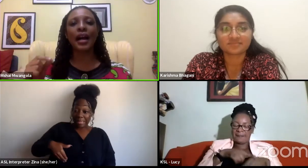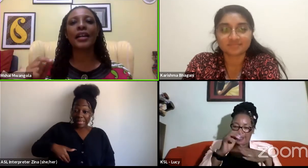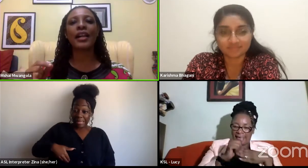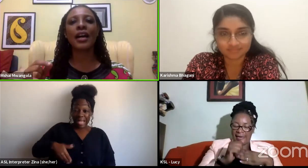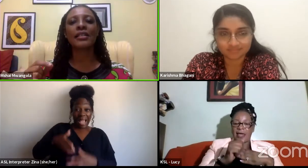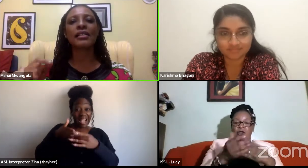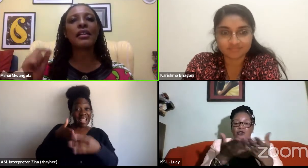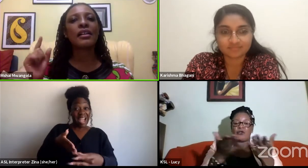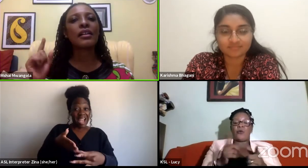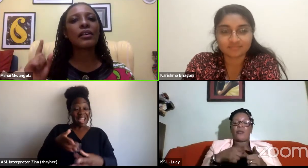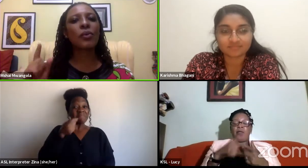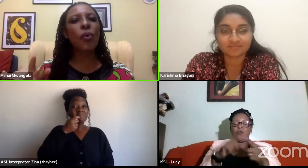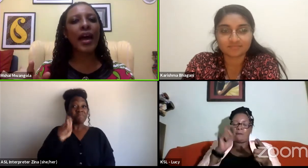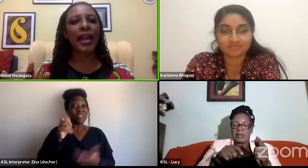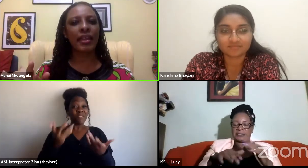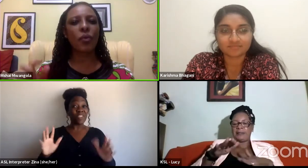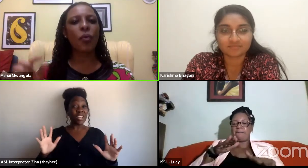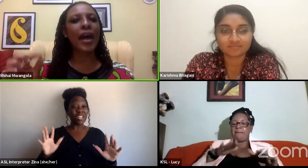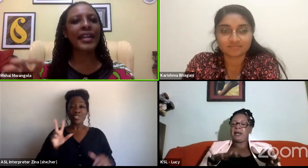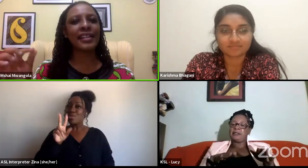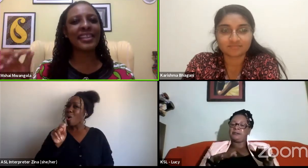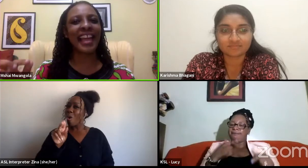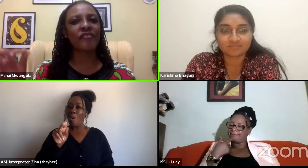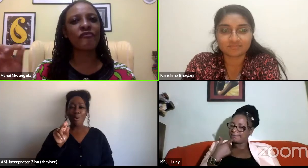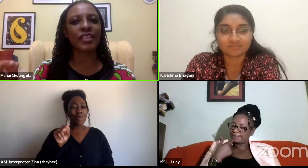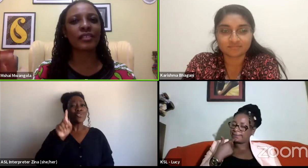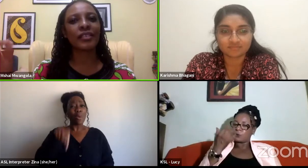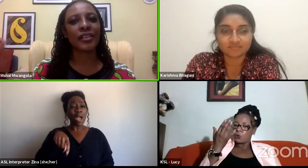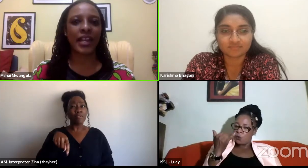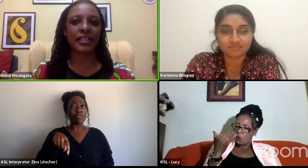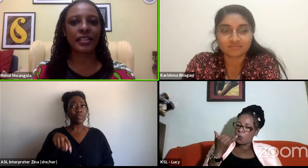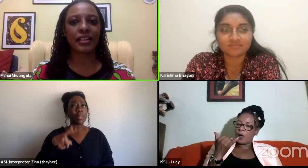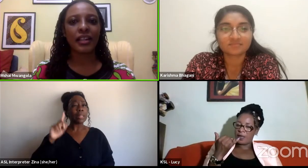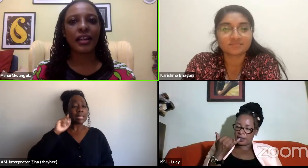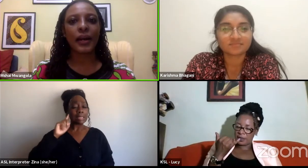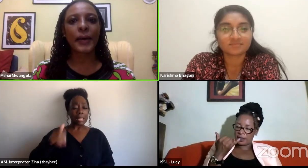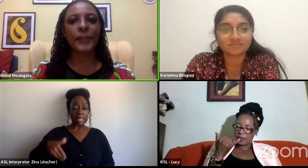and ask why, why did that feel right?